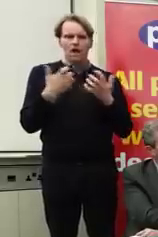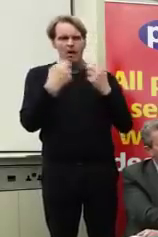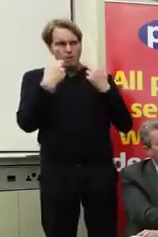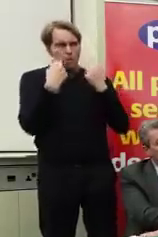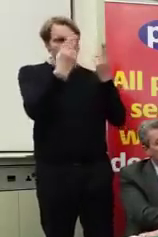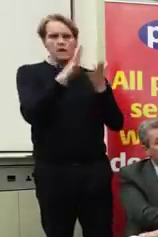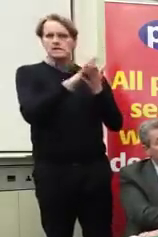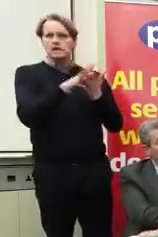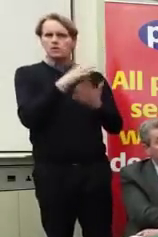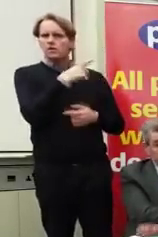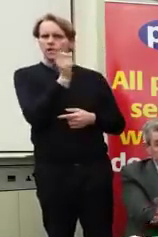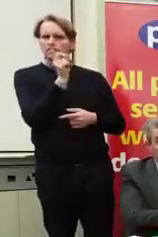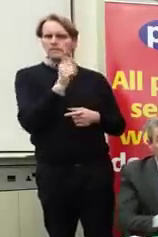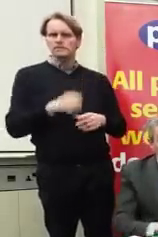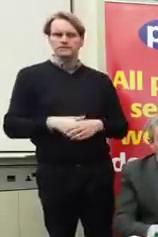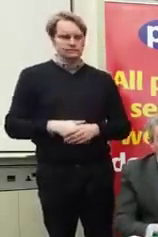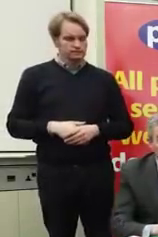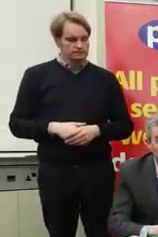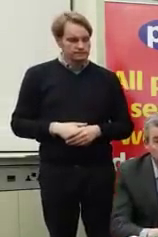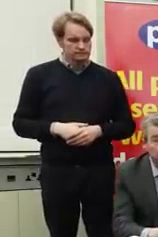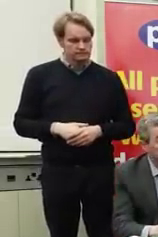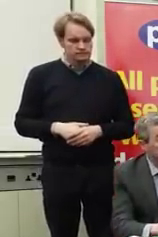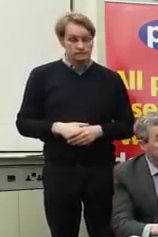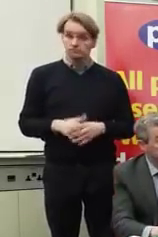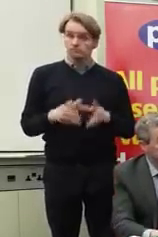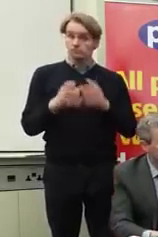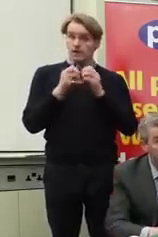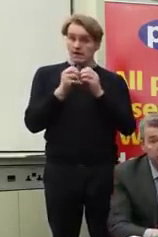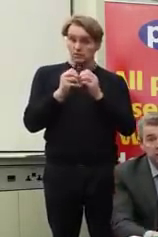I think it is worth reminding people that the points John made have